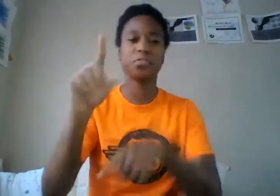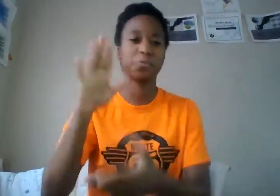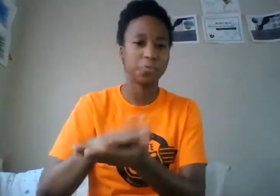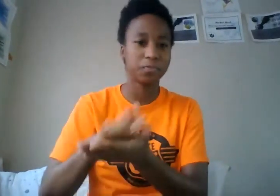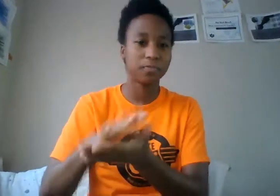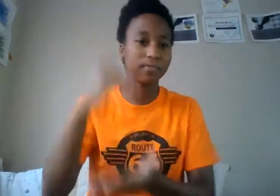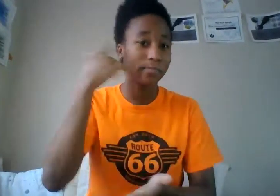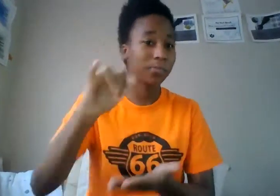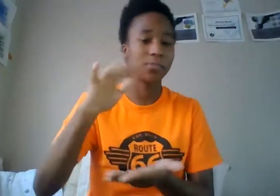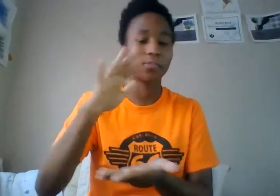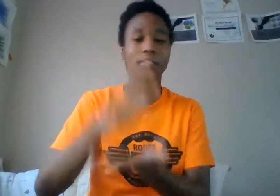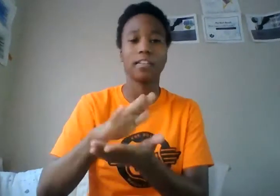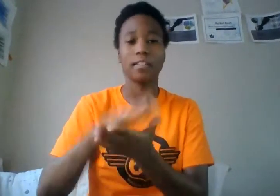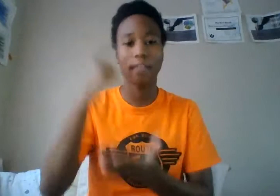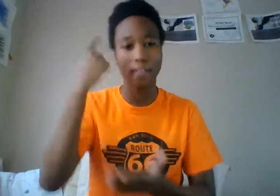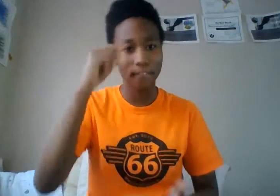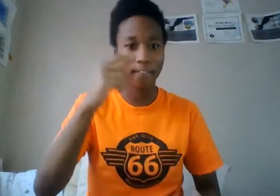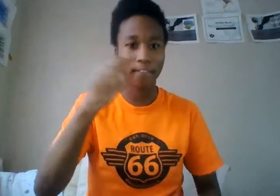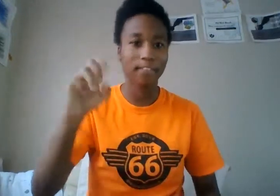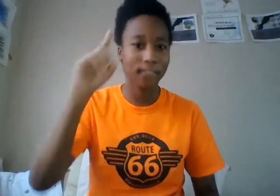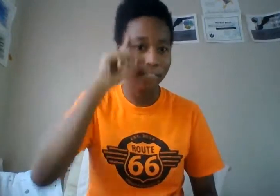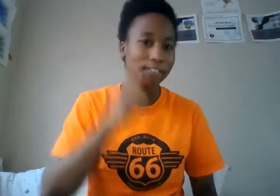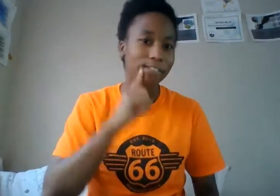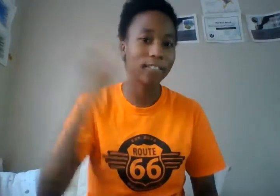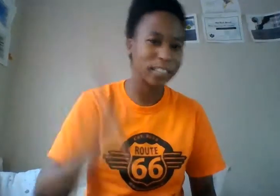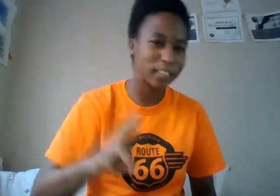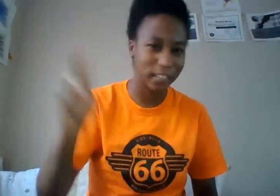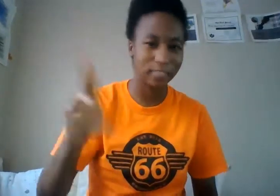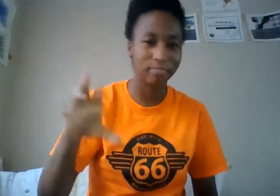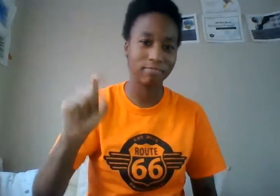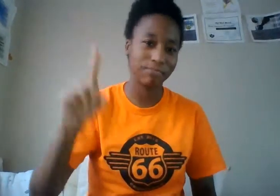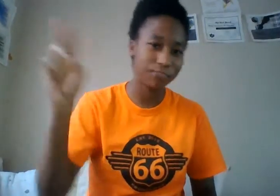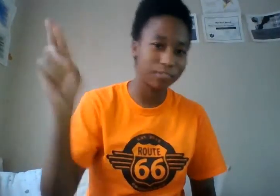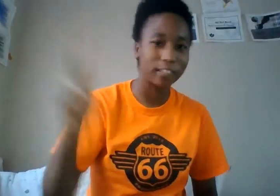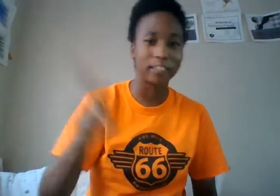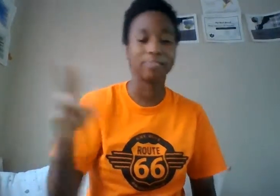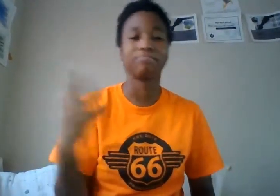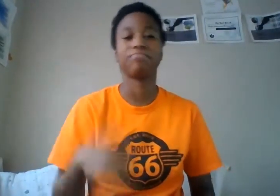I'm attending school California School for the Deaf, Riverside (CSD-Riverside)